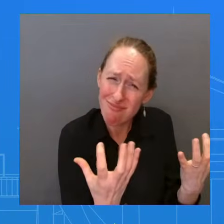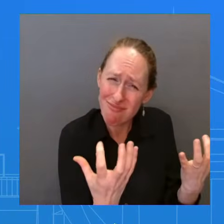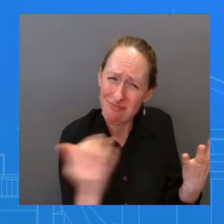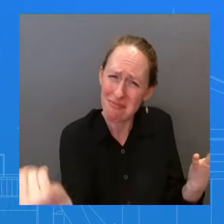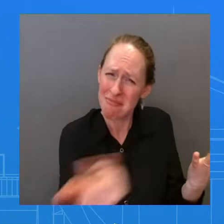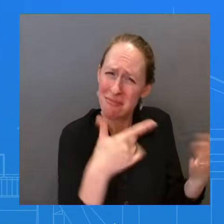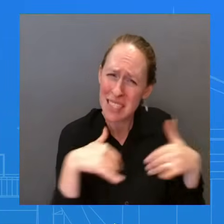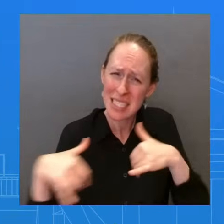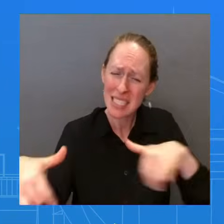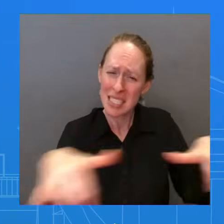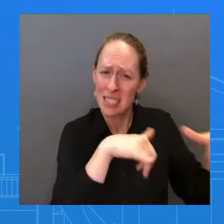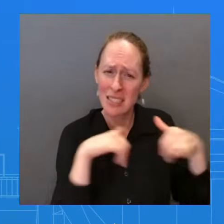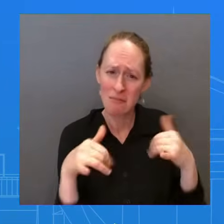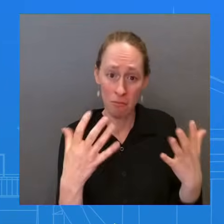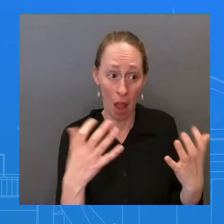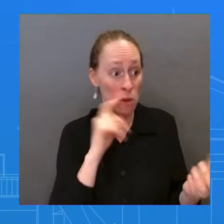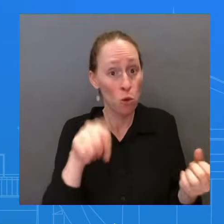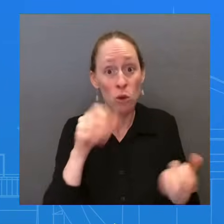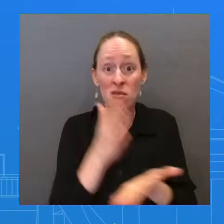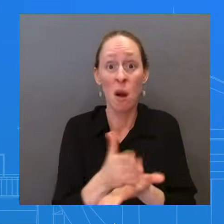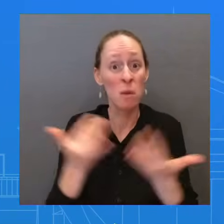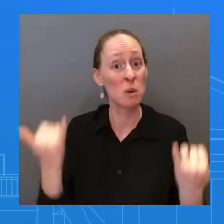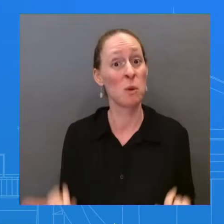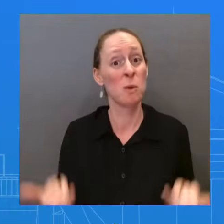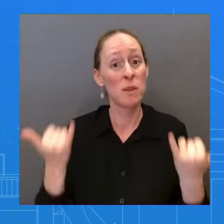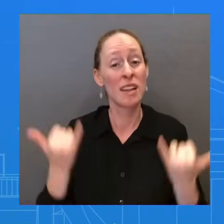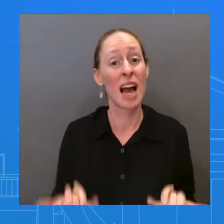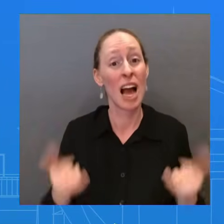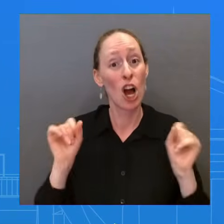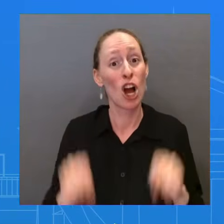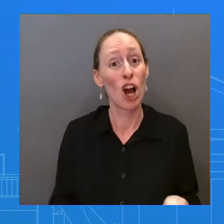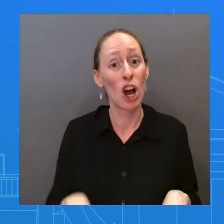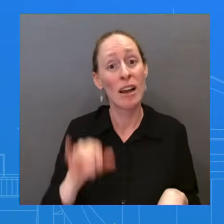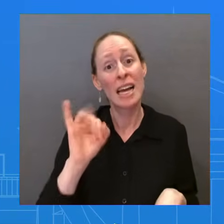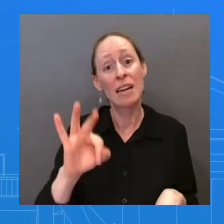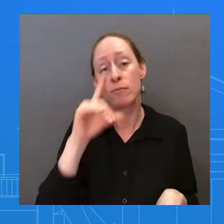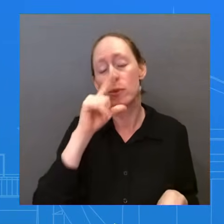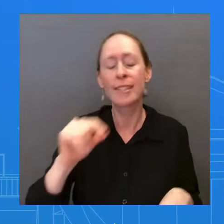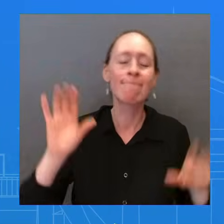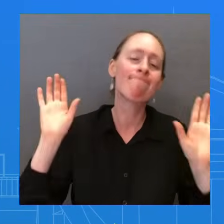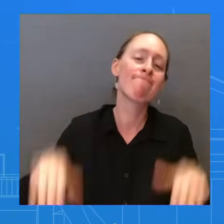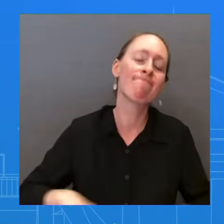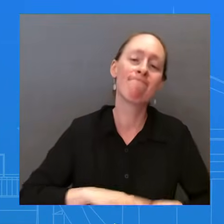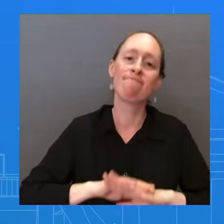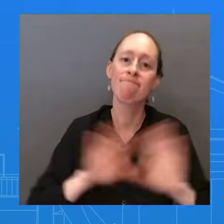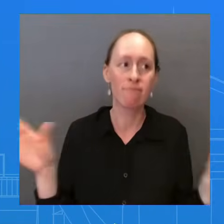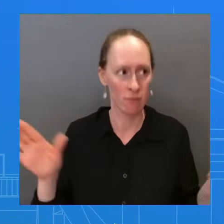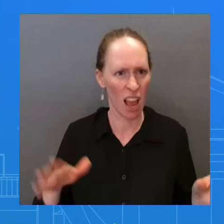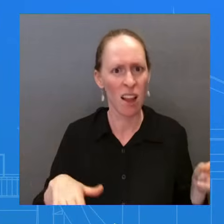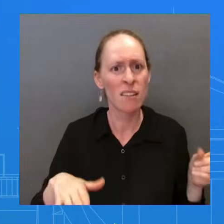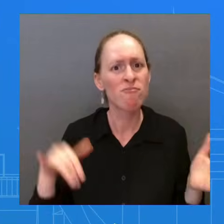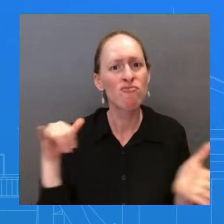and pull his troops out. But short of that -- and he's shown no indication of being willing to do that -- we got to make sure that Ukraine can continue to succeed